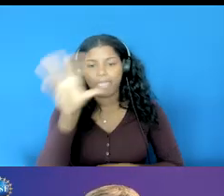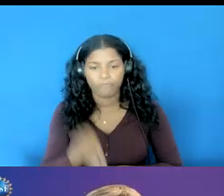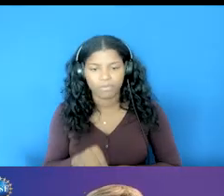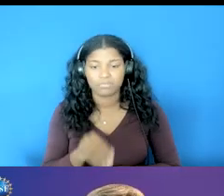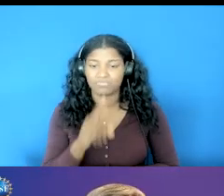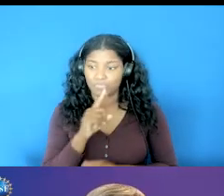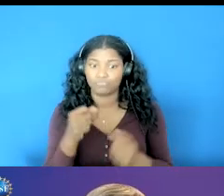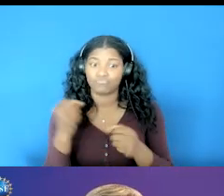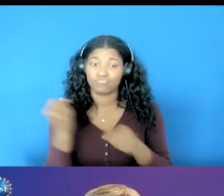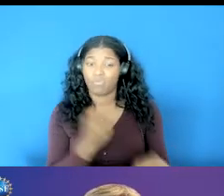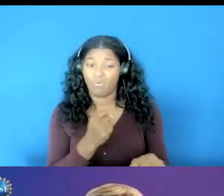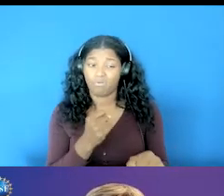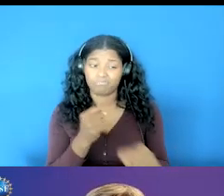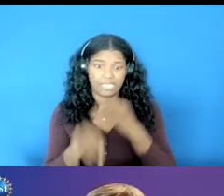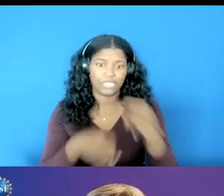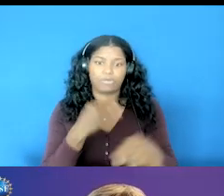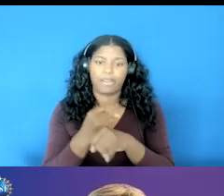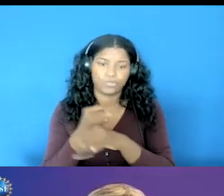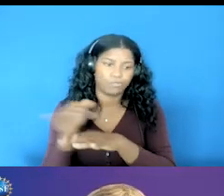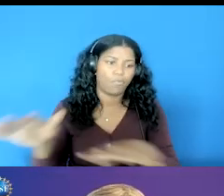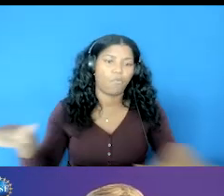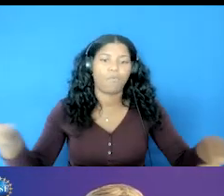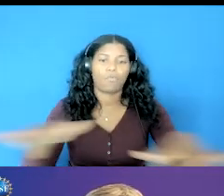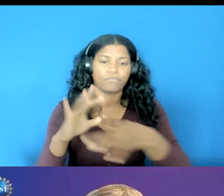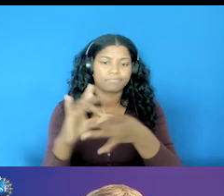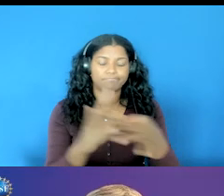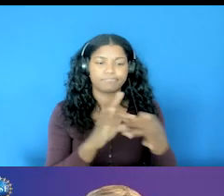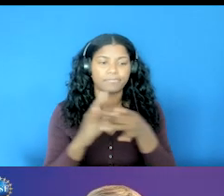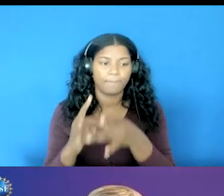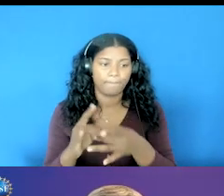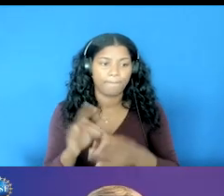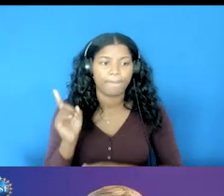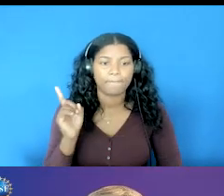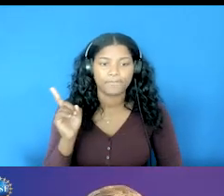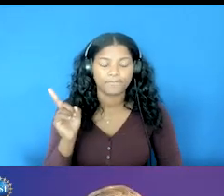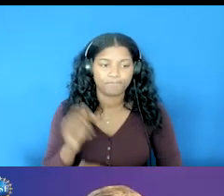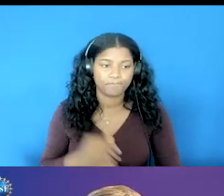This program supports research on functional biodiversity from a range of cellular